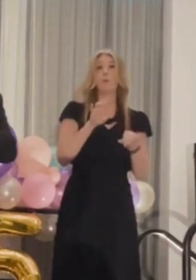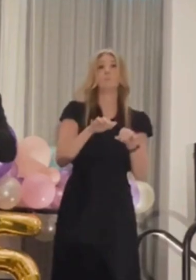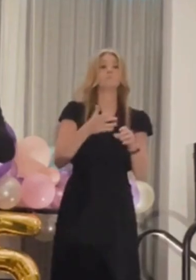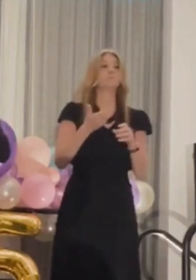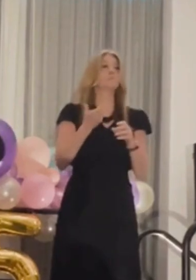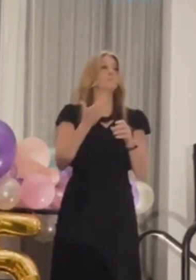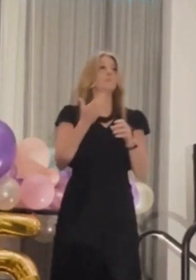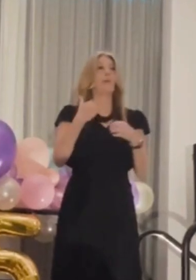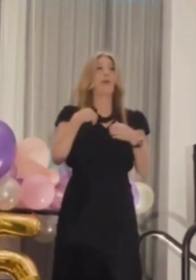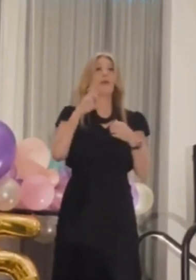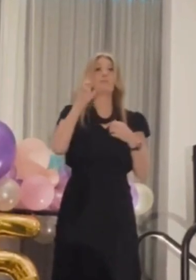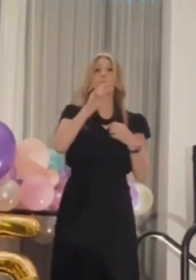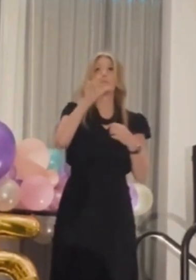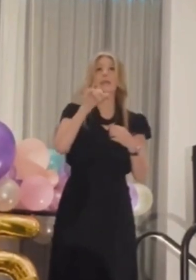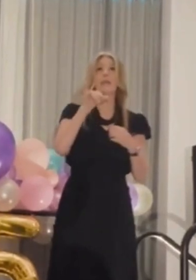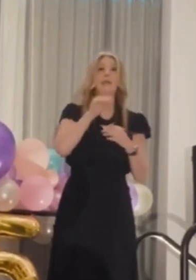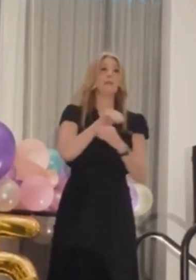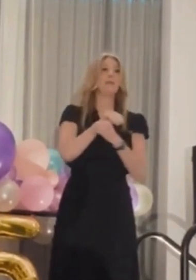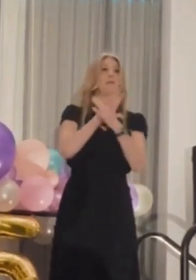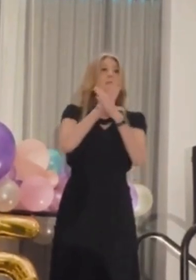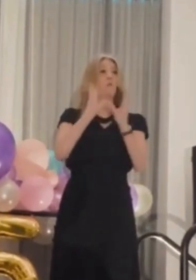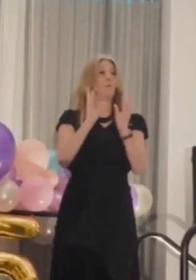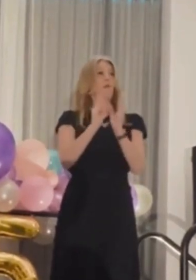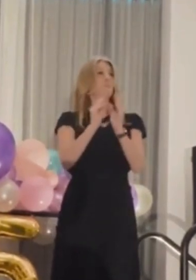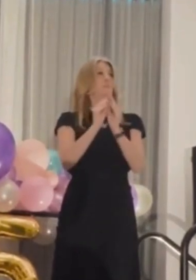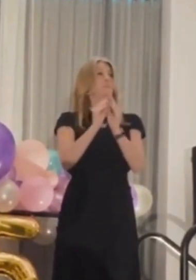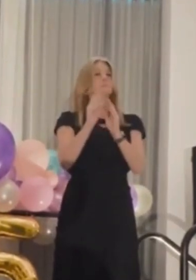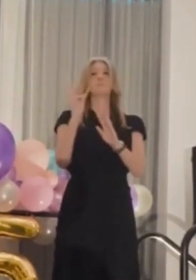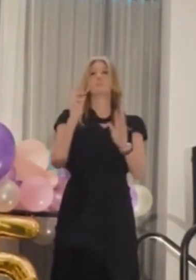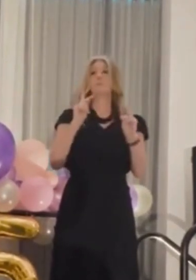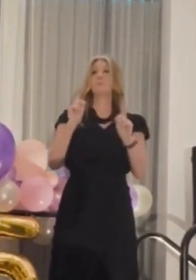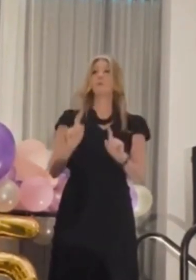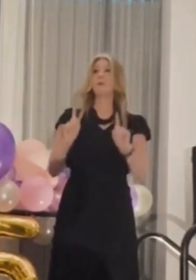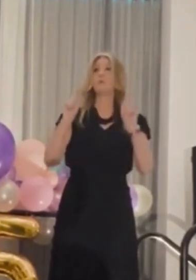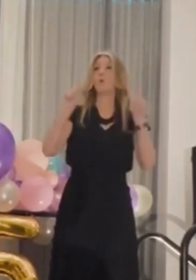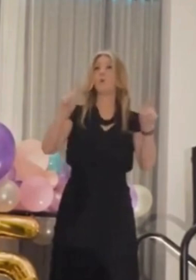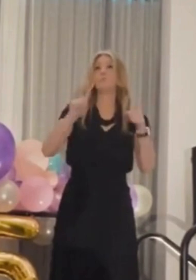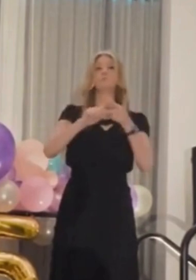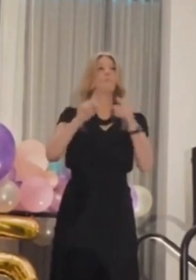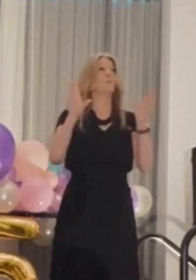, we have Relay Conference Captioning so that people can go to a conference or go to a meeting